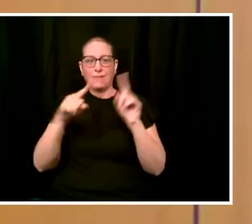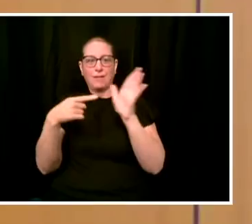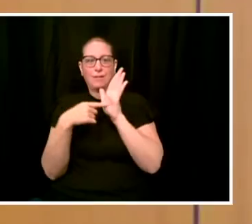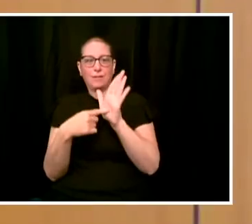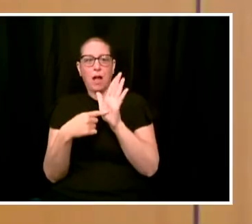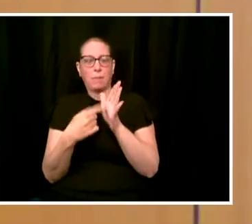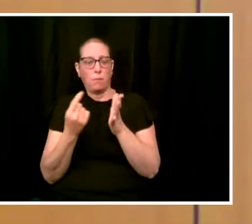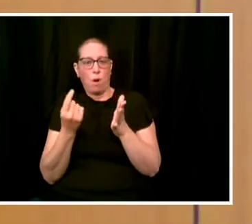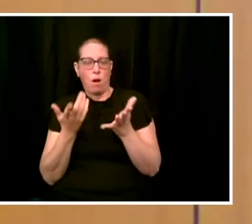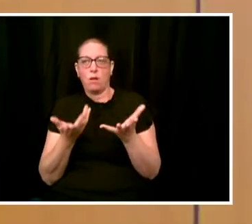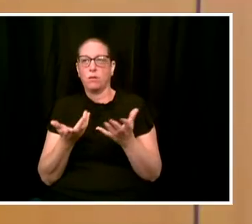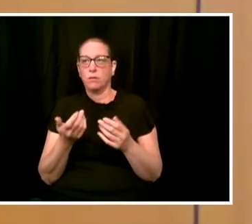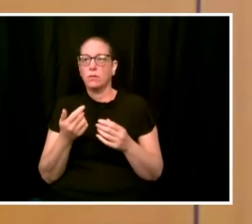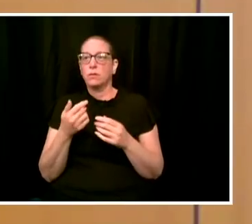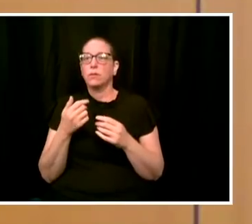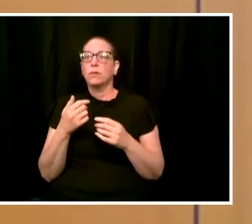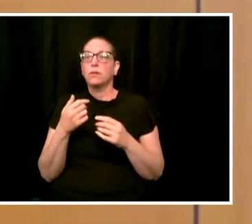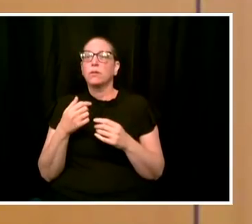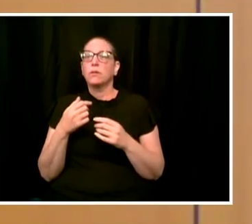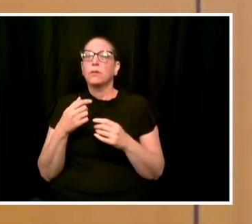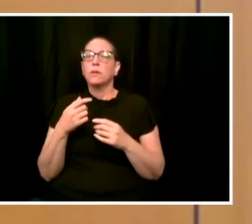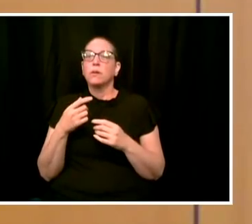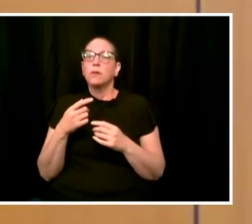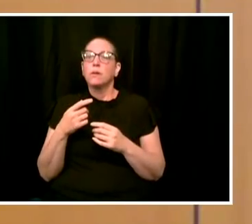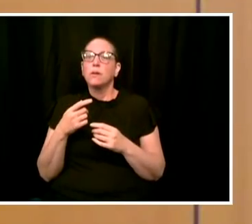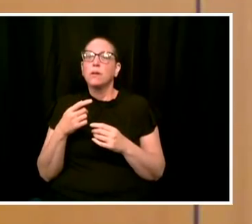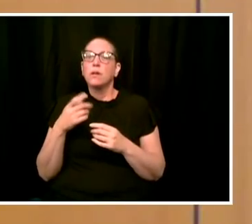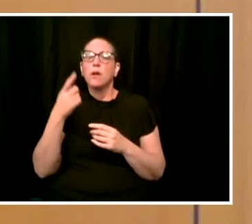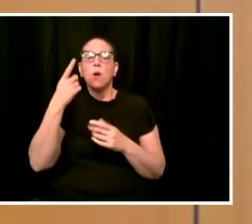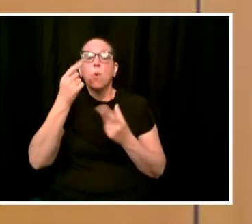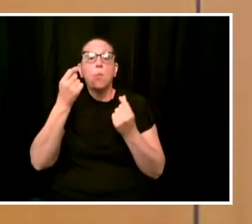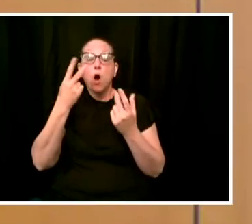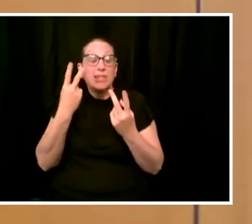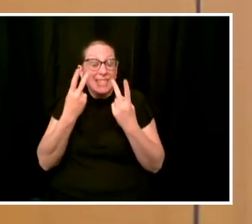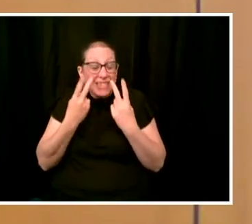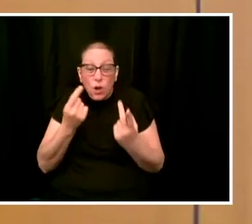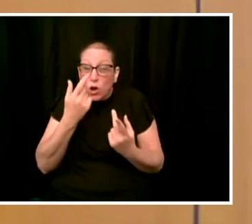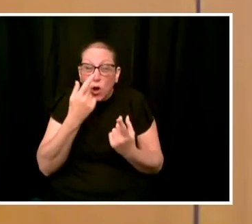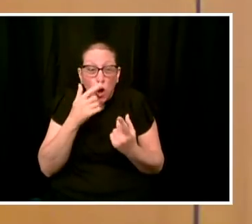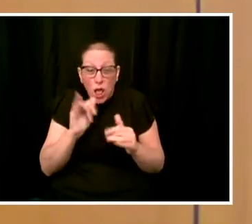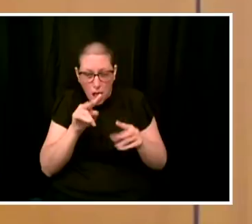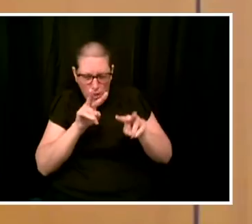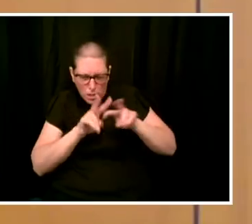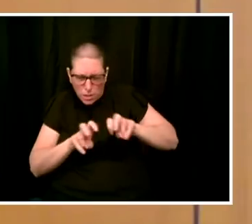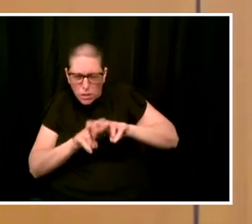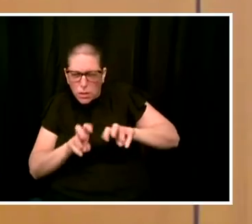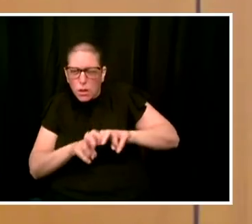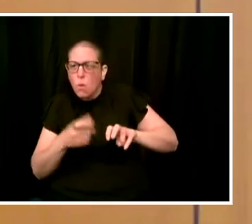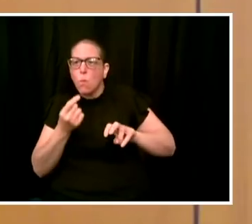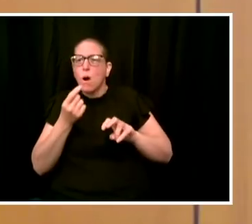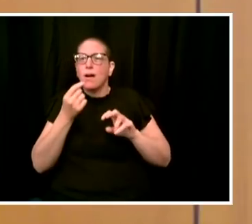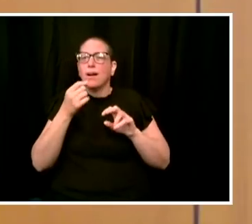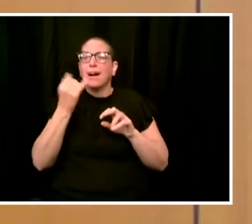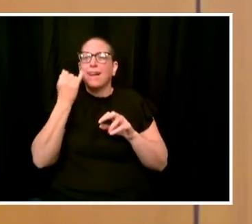AND OF THEMSELVES ARE REALLY